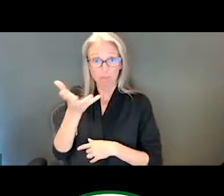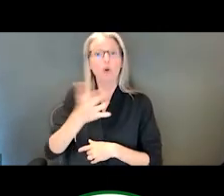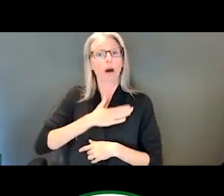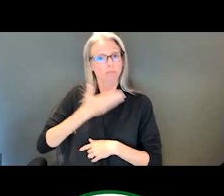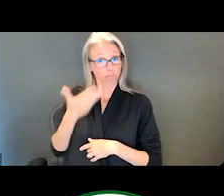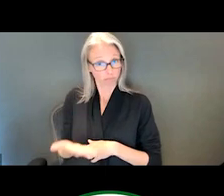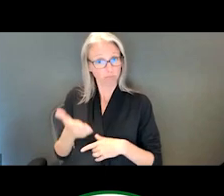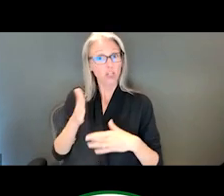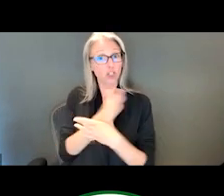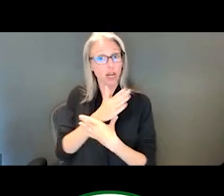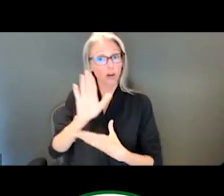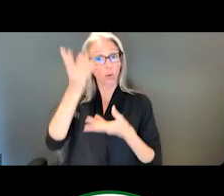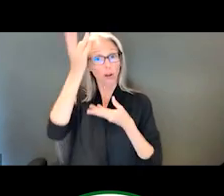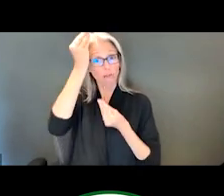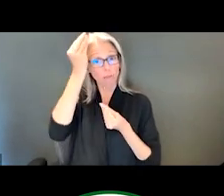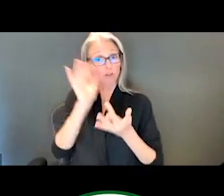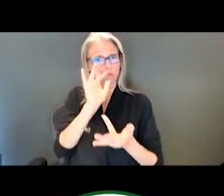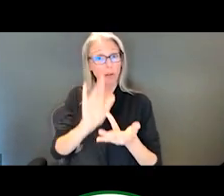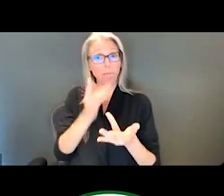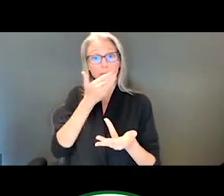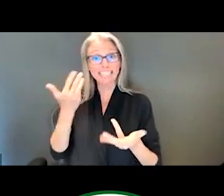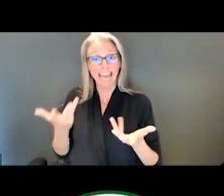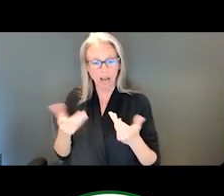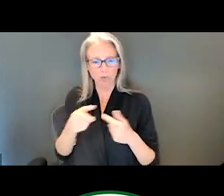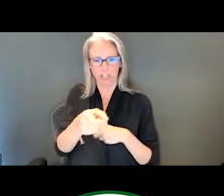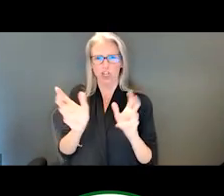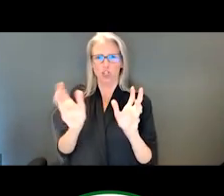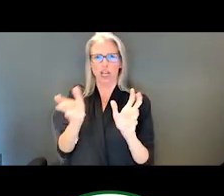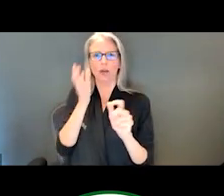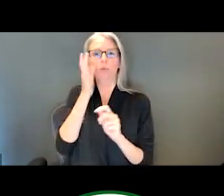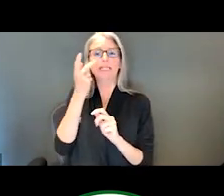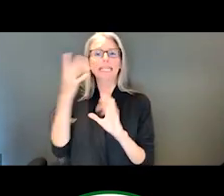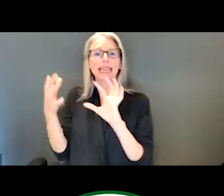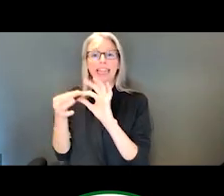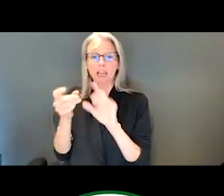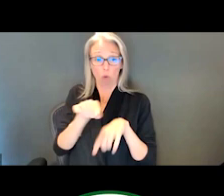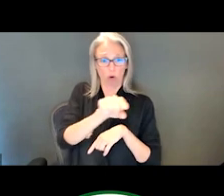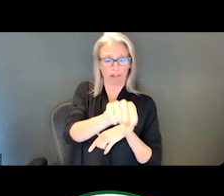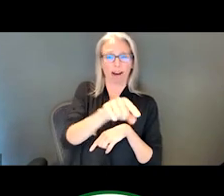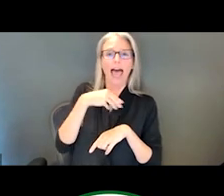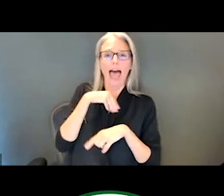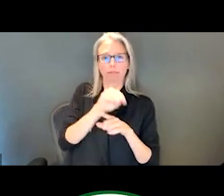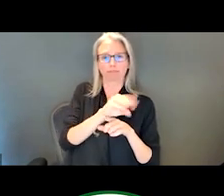For it's a Google form, you can feel free to input your, I think we're asking for your name, your can feel free to input your, I think we're asking for your name, your email